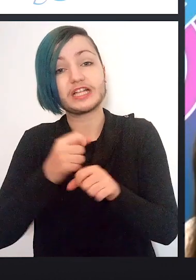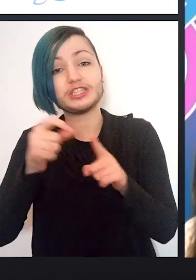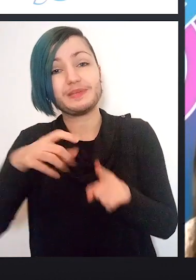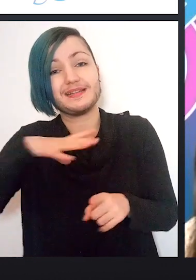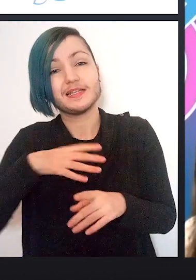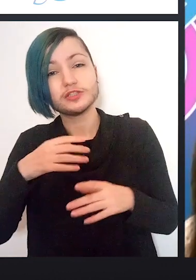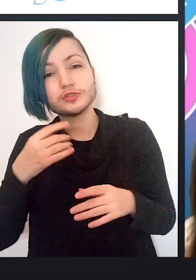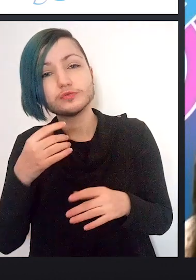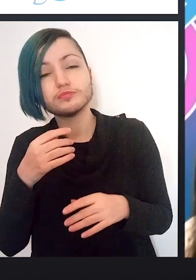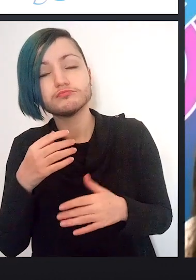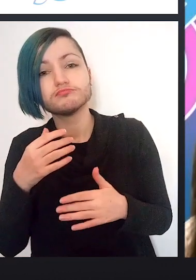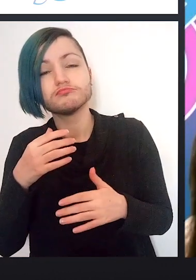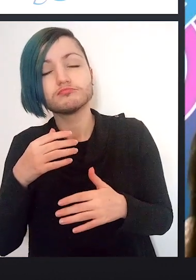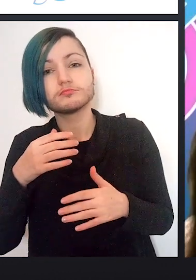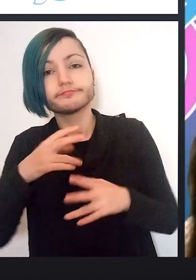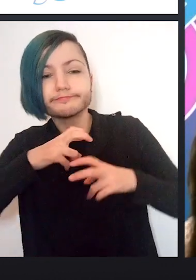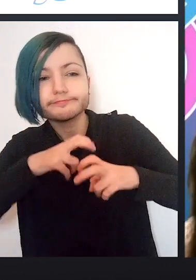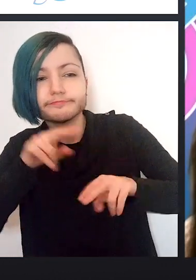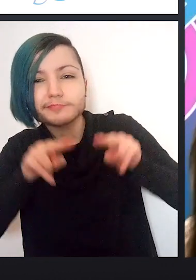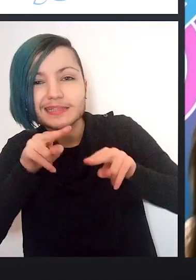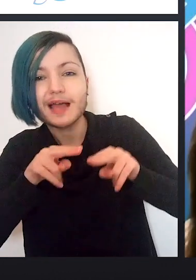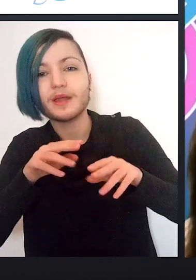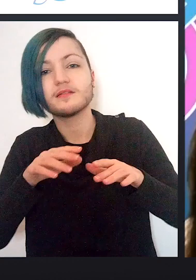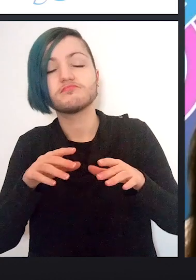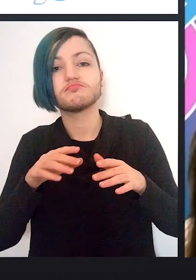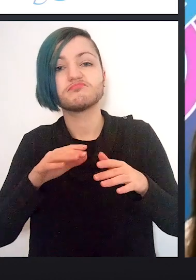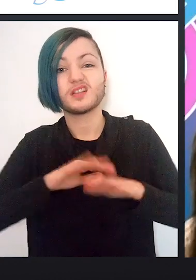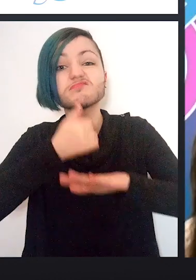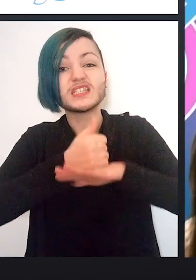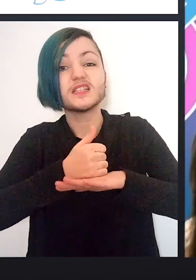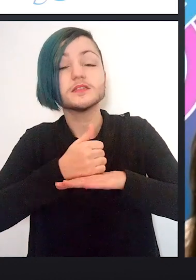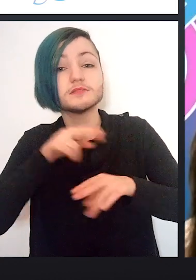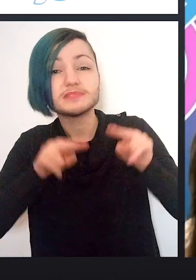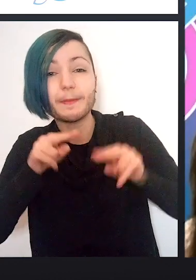from behind, that'd be the standard way of doing it for you.